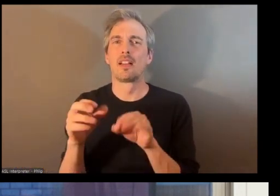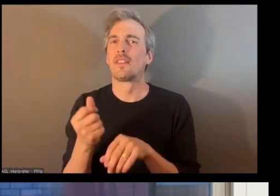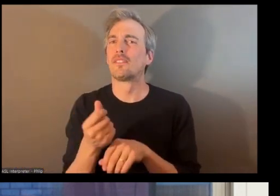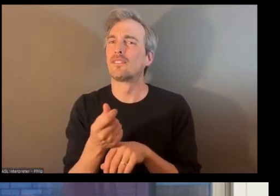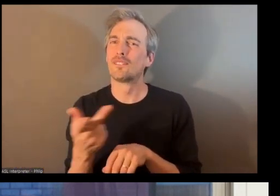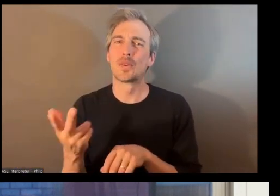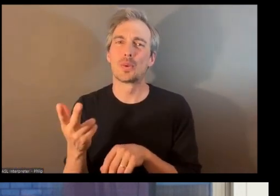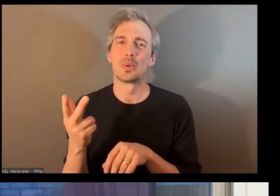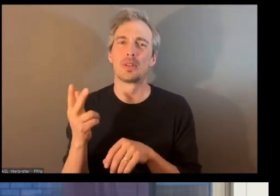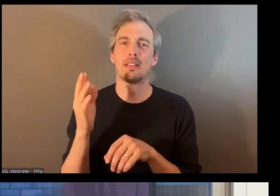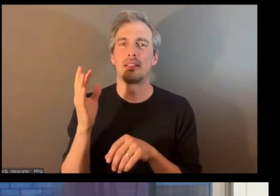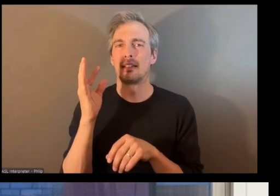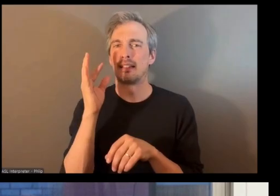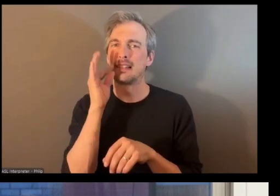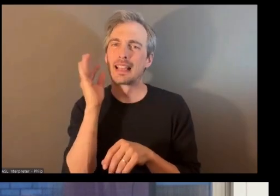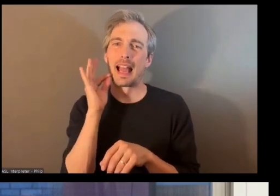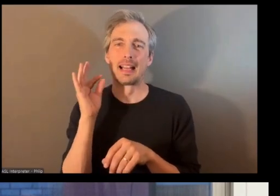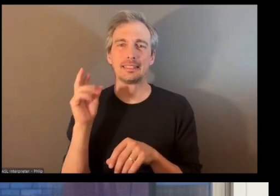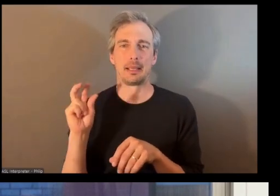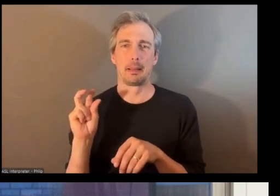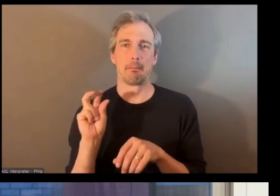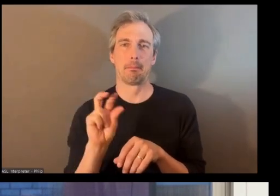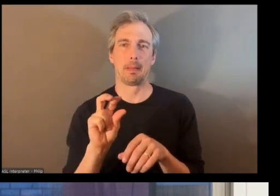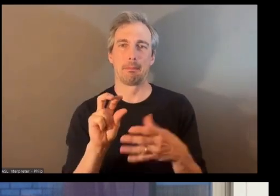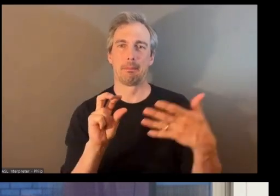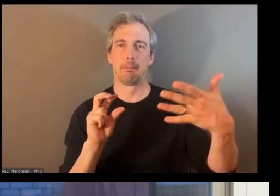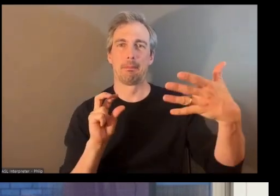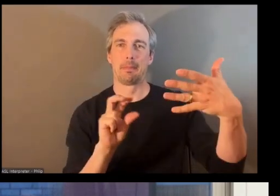I tried my best to find ones that matched the topic. Not always.